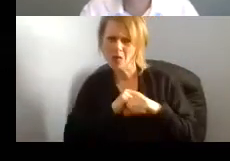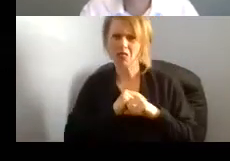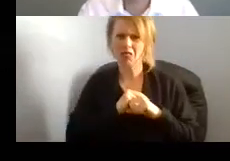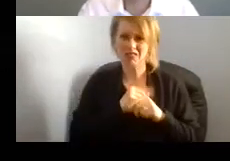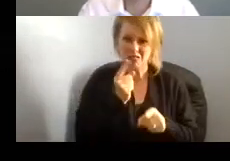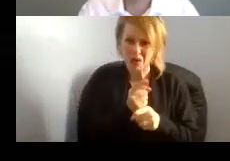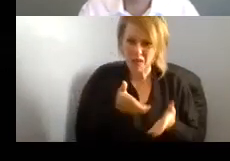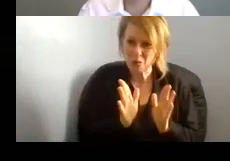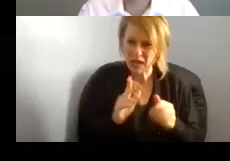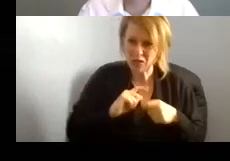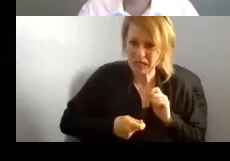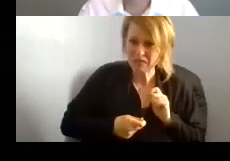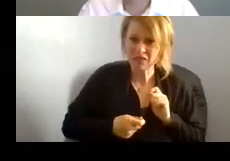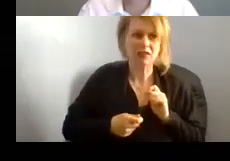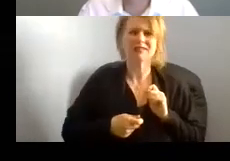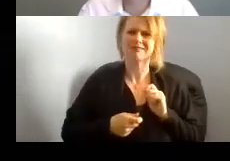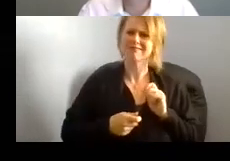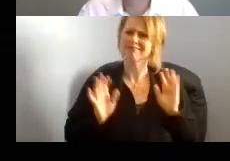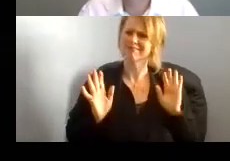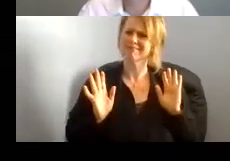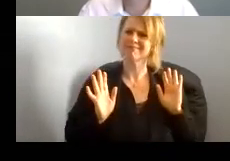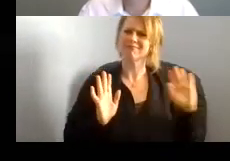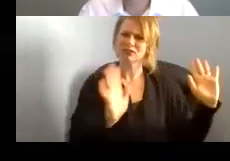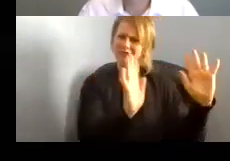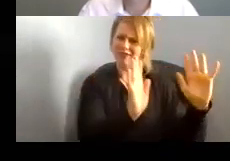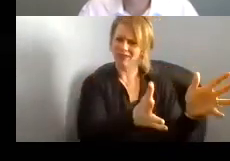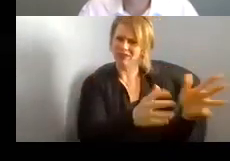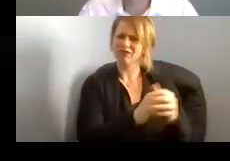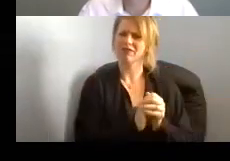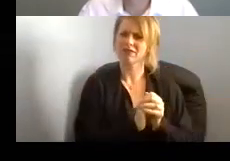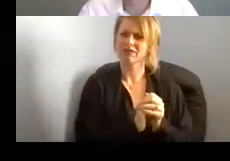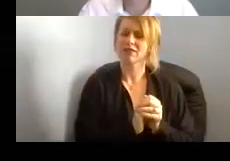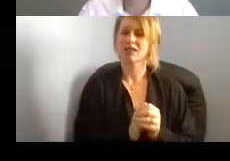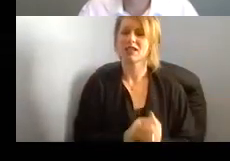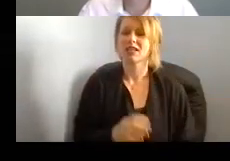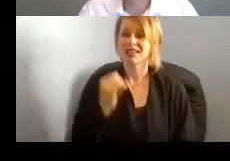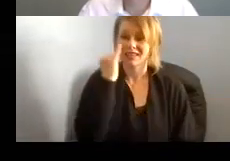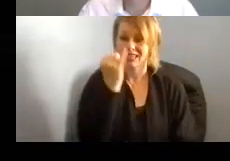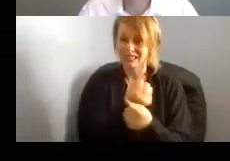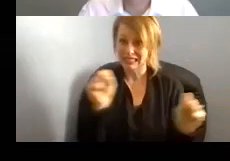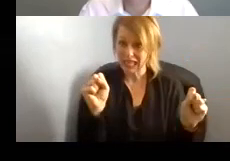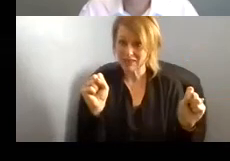Allow them to grieve in the way that they are. And intervene only when safety and health is concerned.